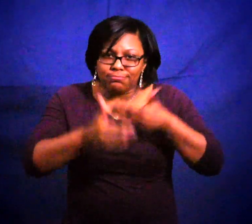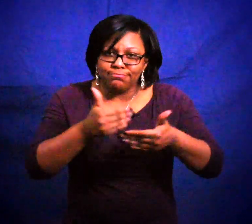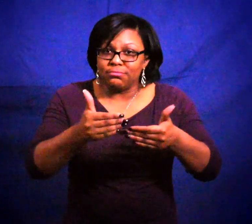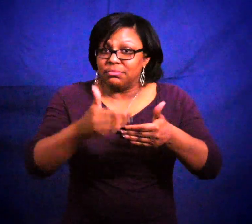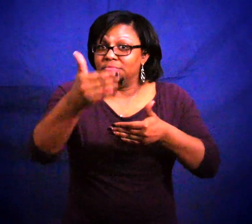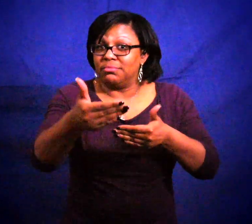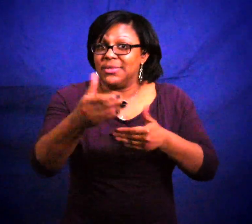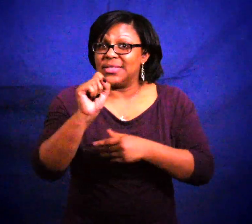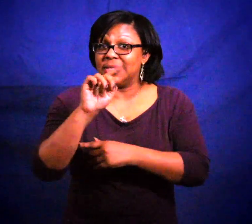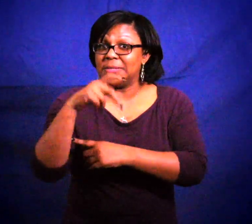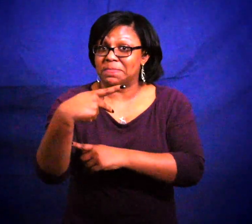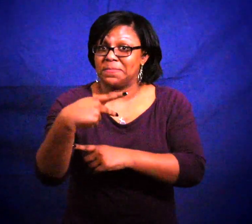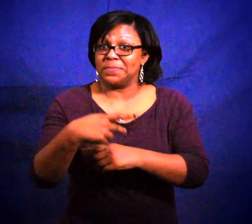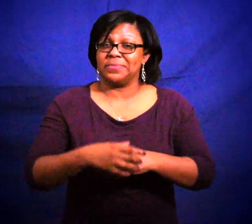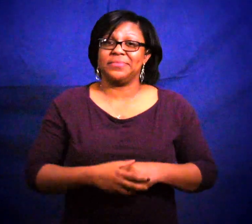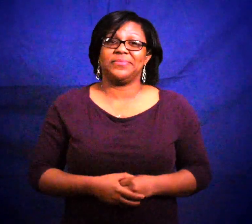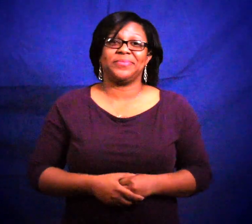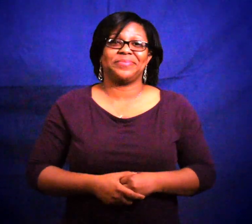and will move on to the next step.